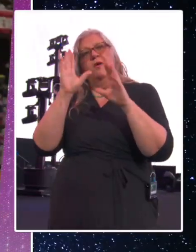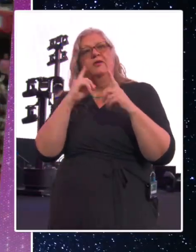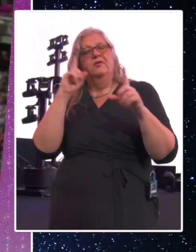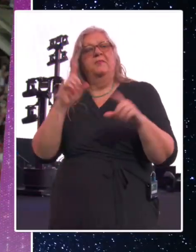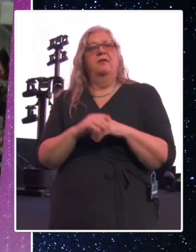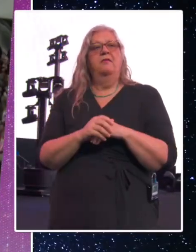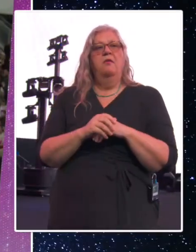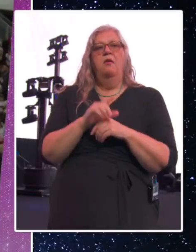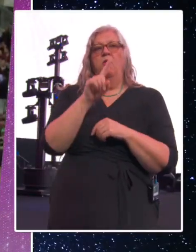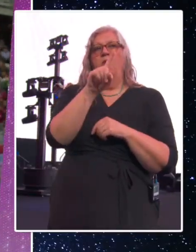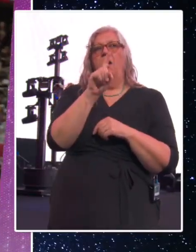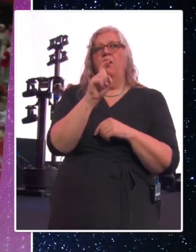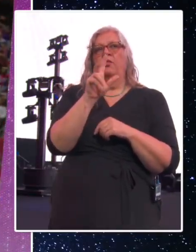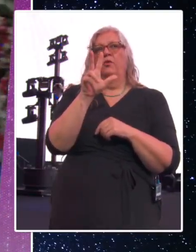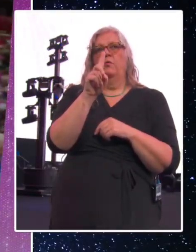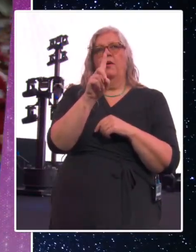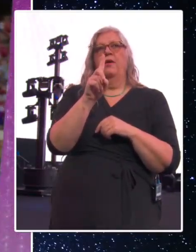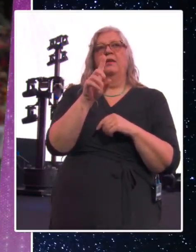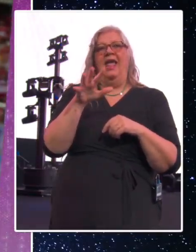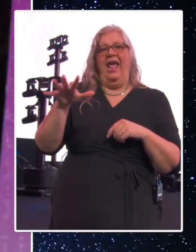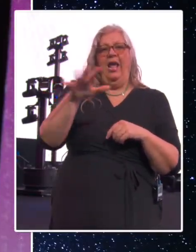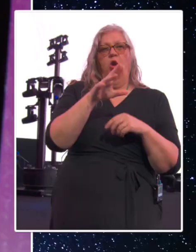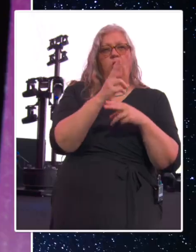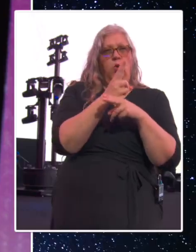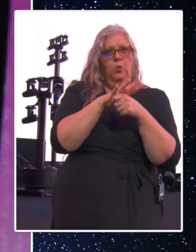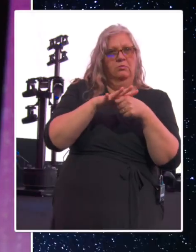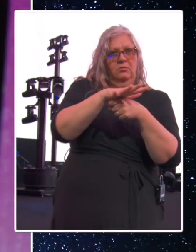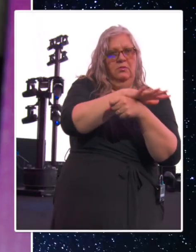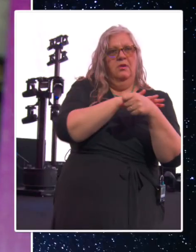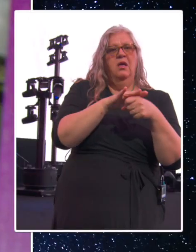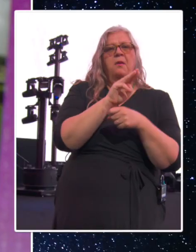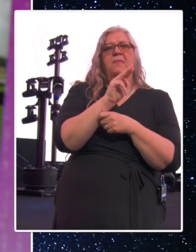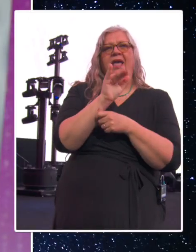131-acre mixed-use development Miami Freedom Park.